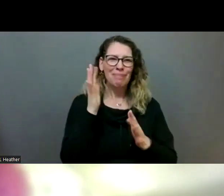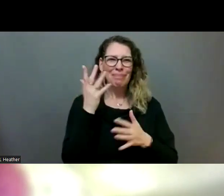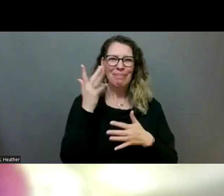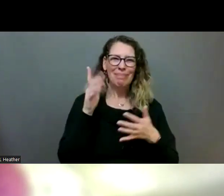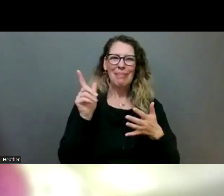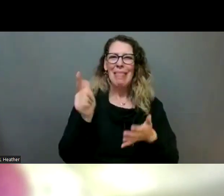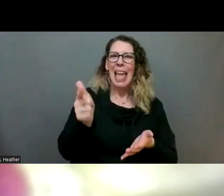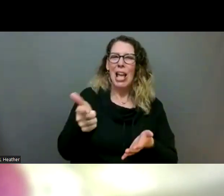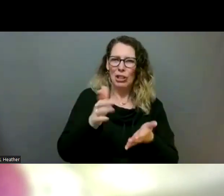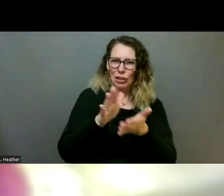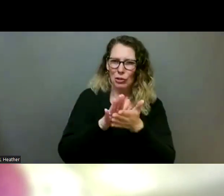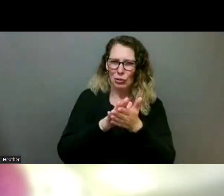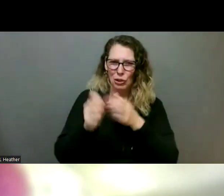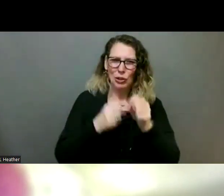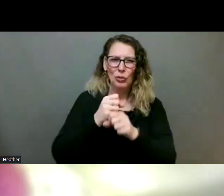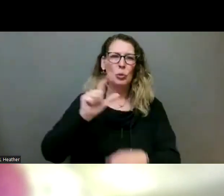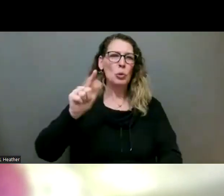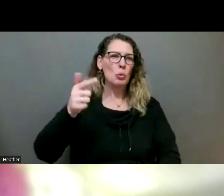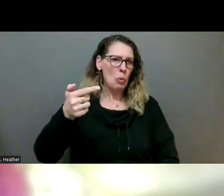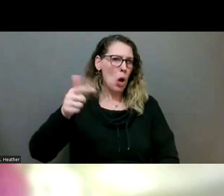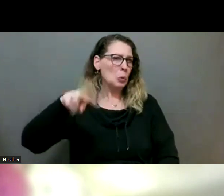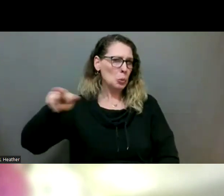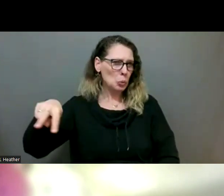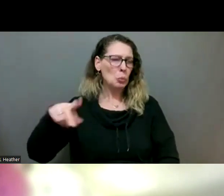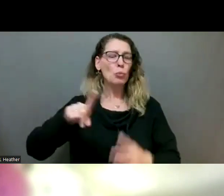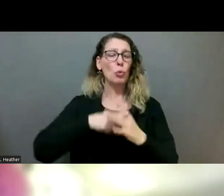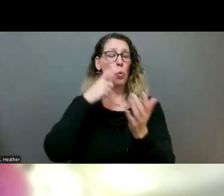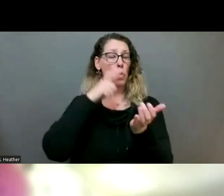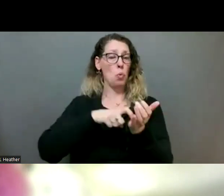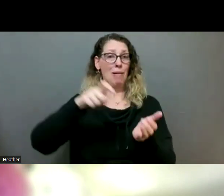school year of 21-22 as we really saw that the need as a result of Scholars